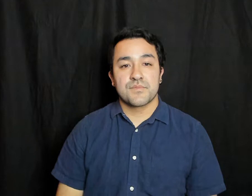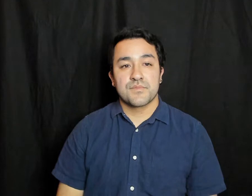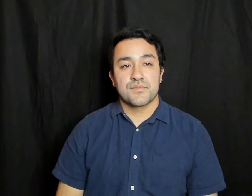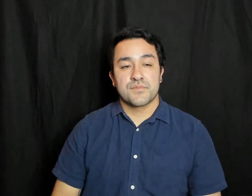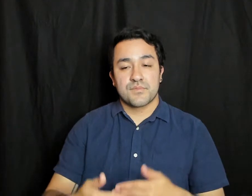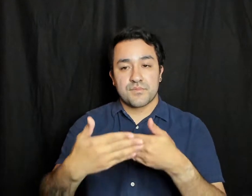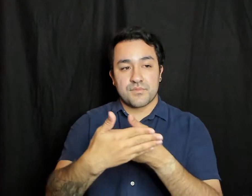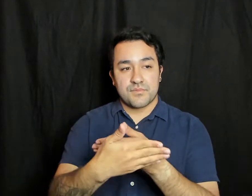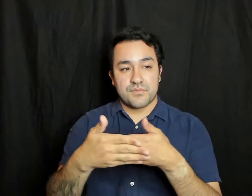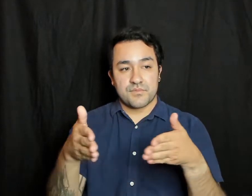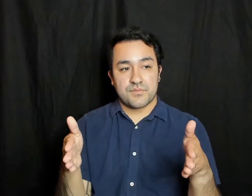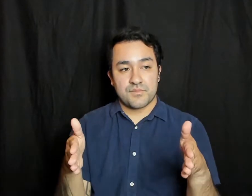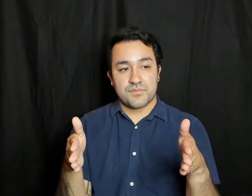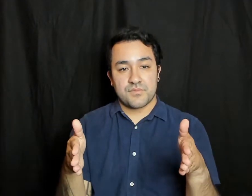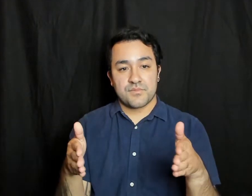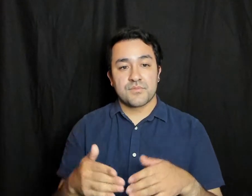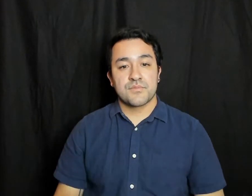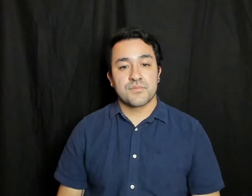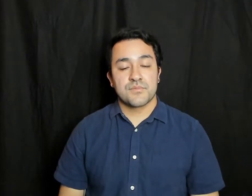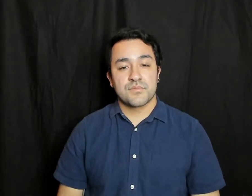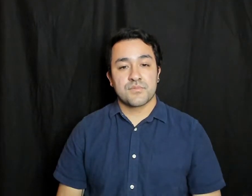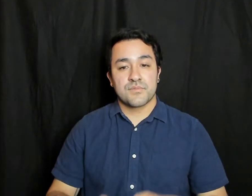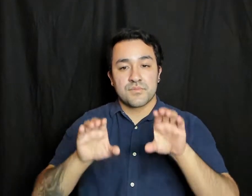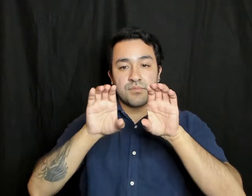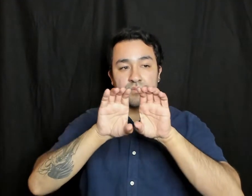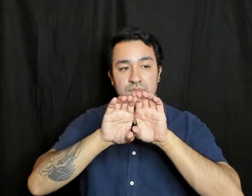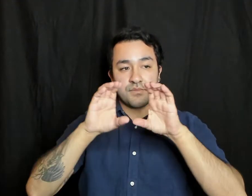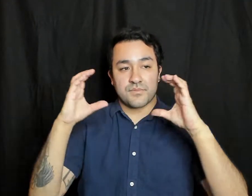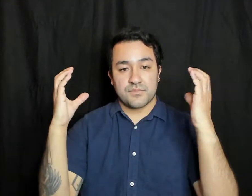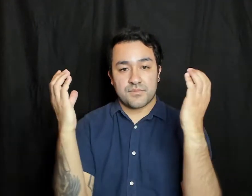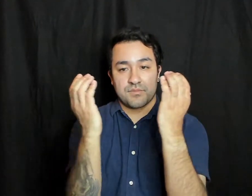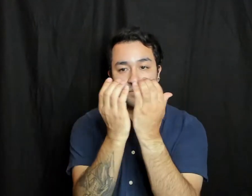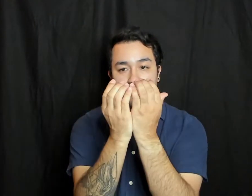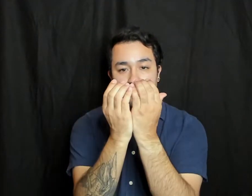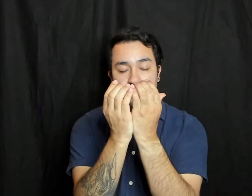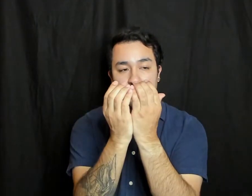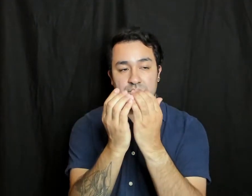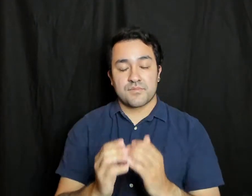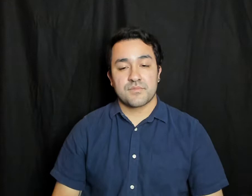BOX; ROOM CLASS